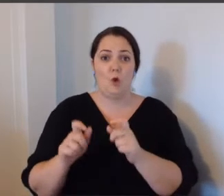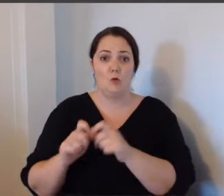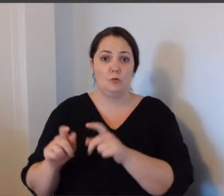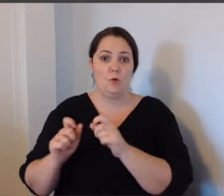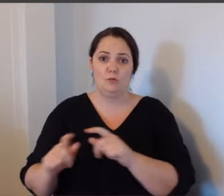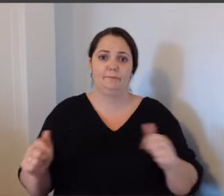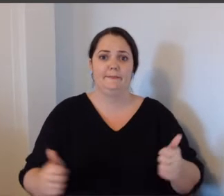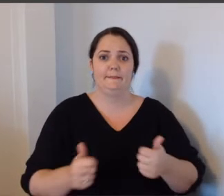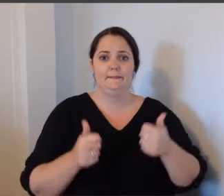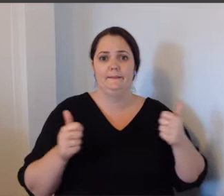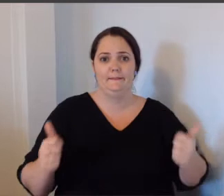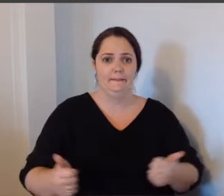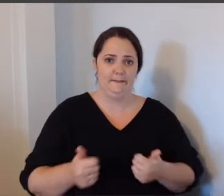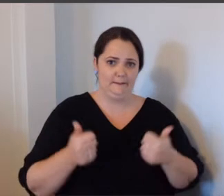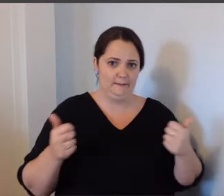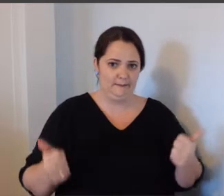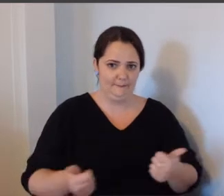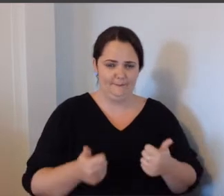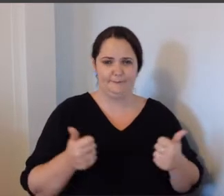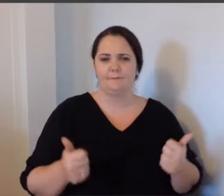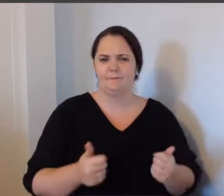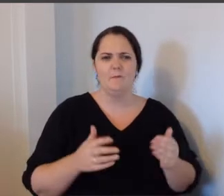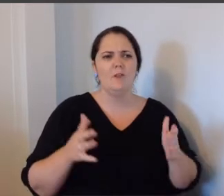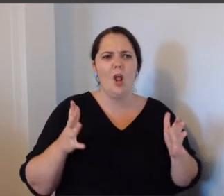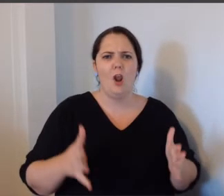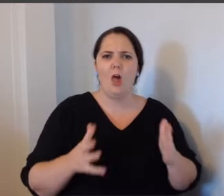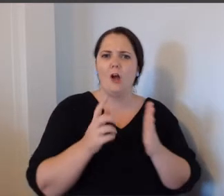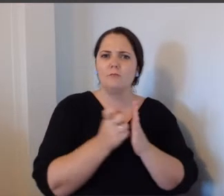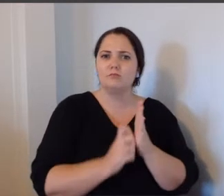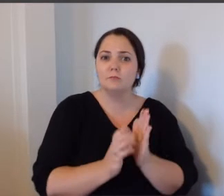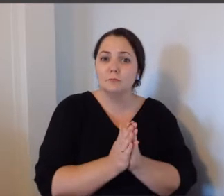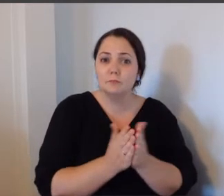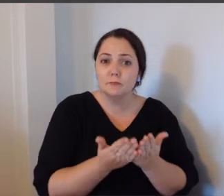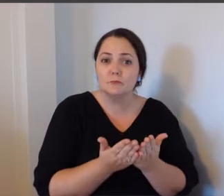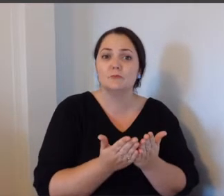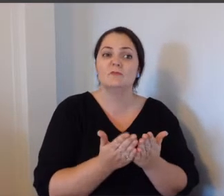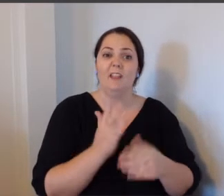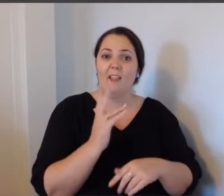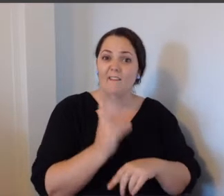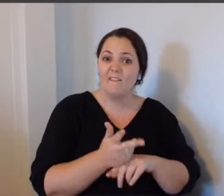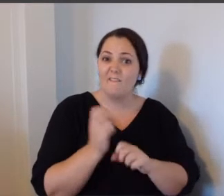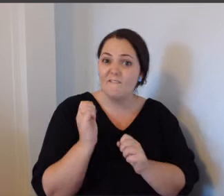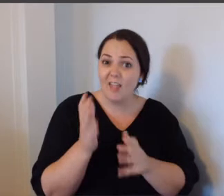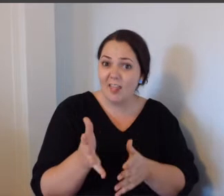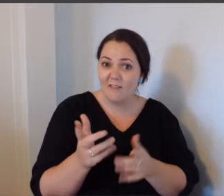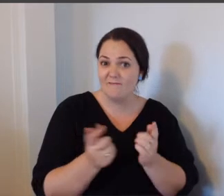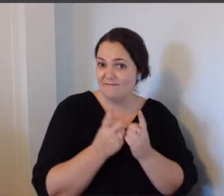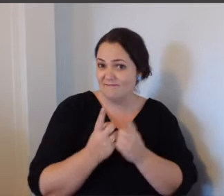or country and he is the subject of innumerable books, films, novels, televisions documentaries.